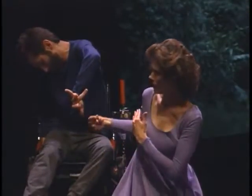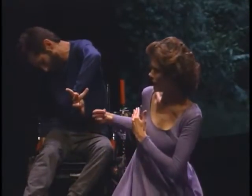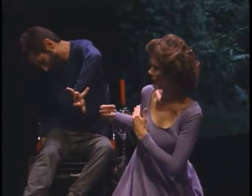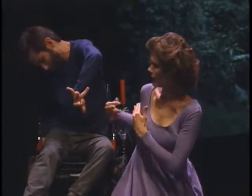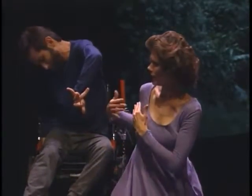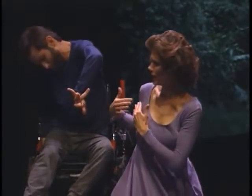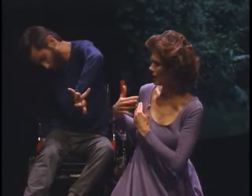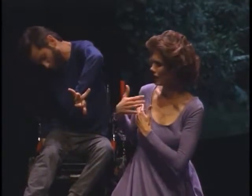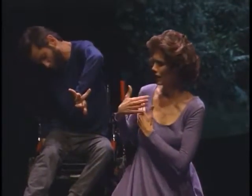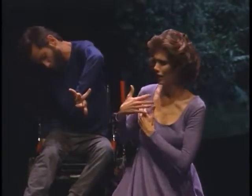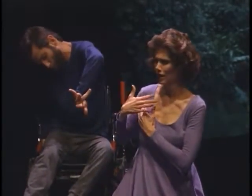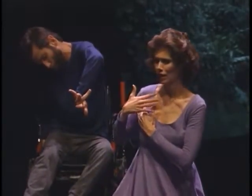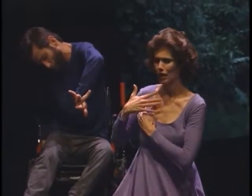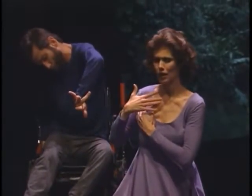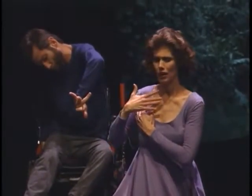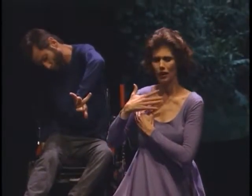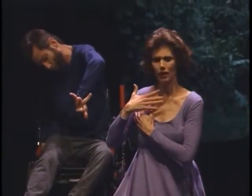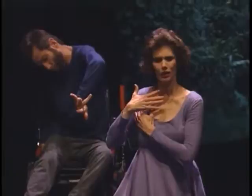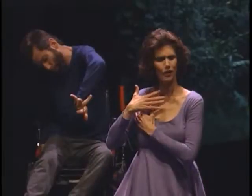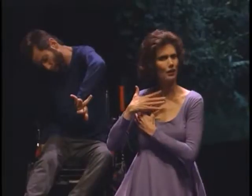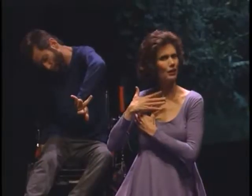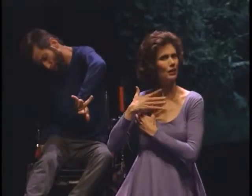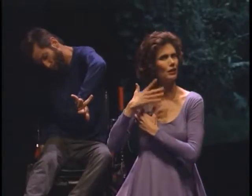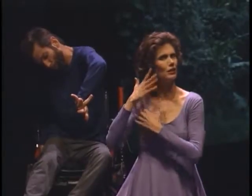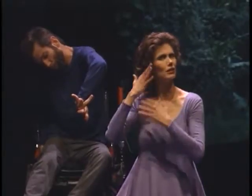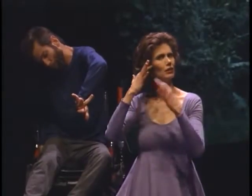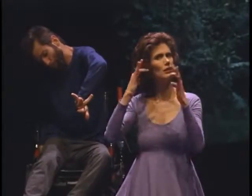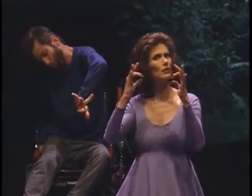what she changed